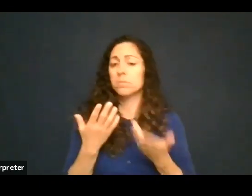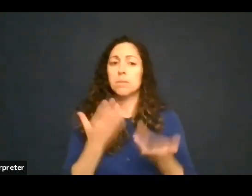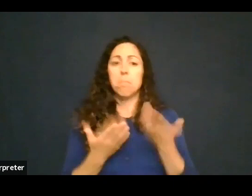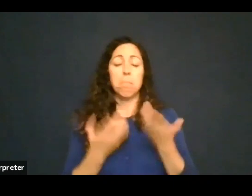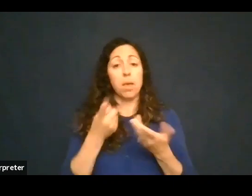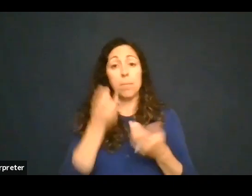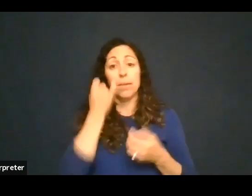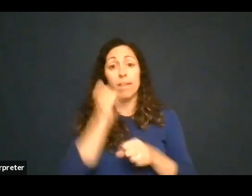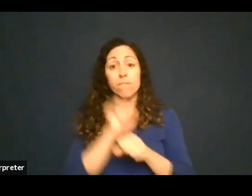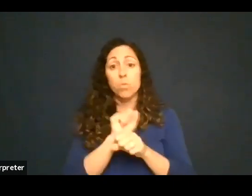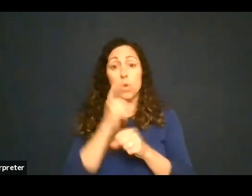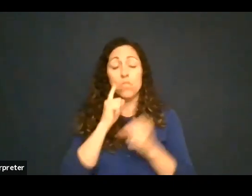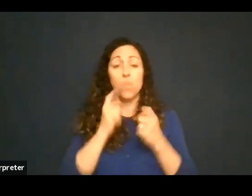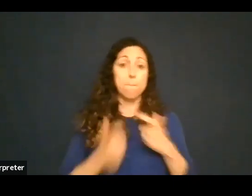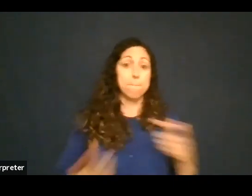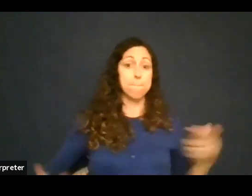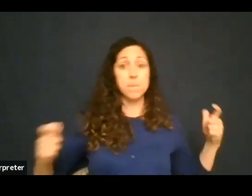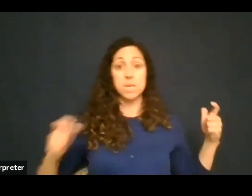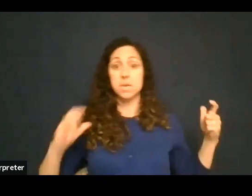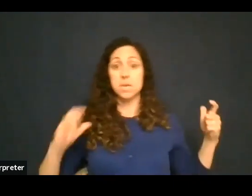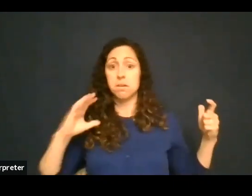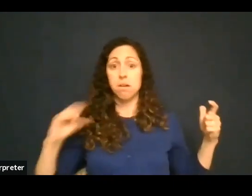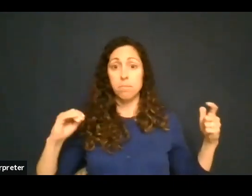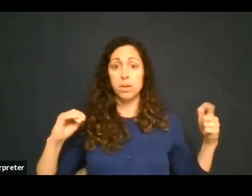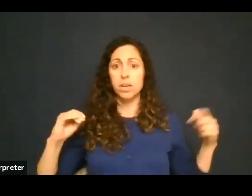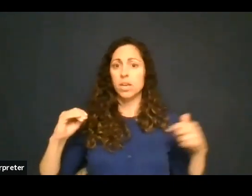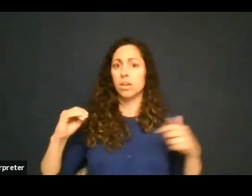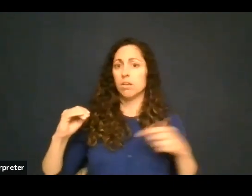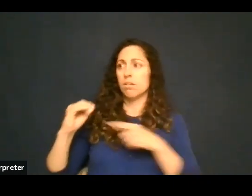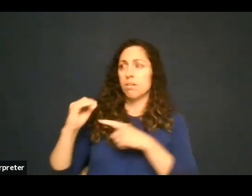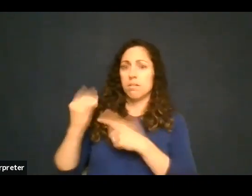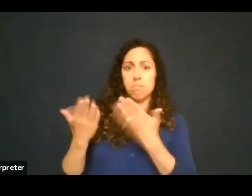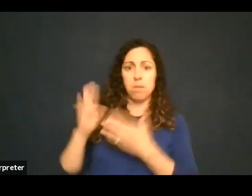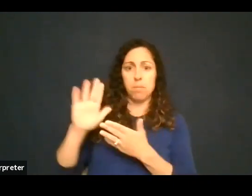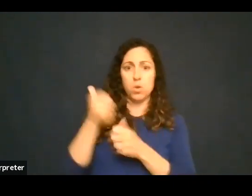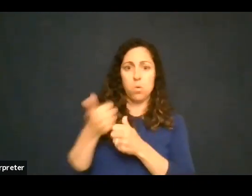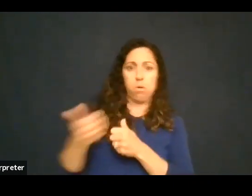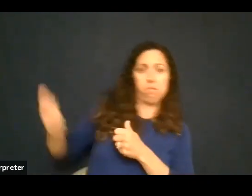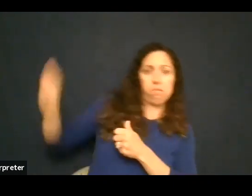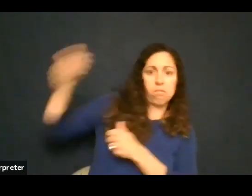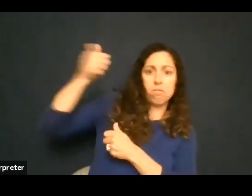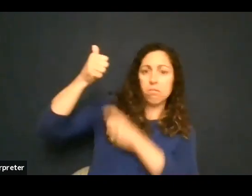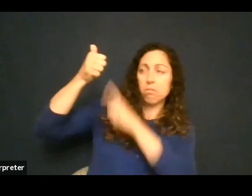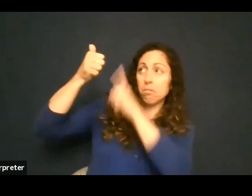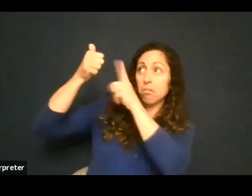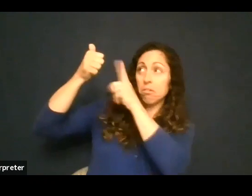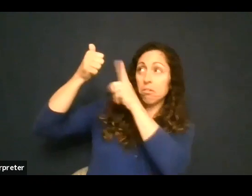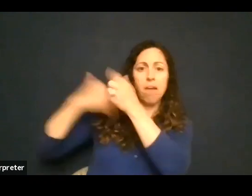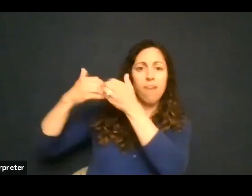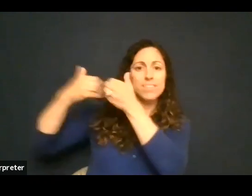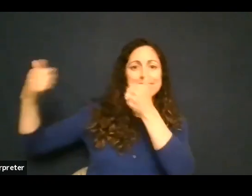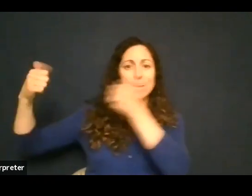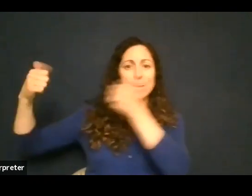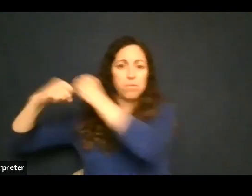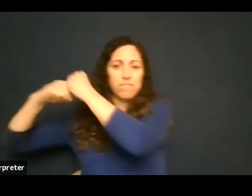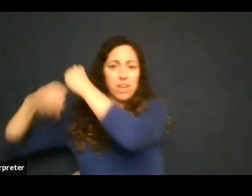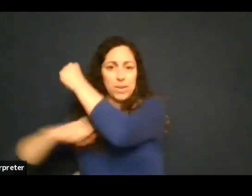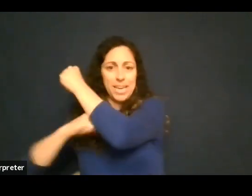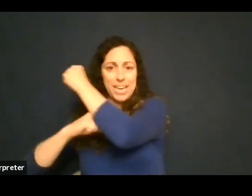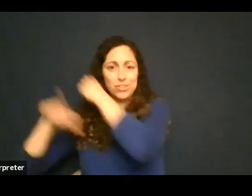may have a separate foundation that funds research or public awareness or something that might connect to the mission.